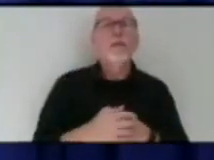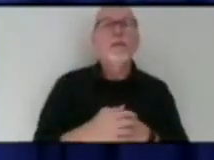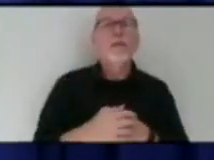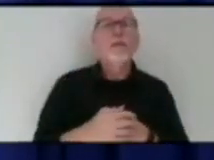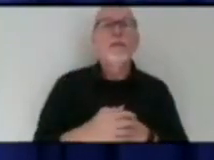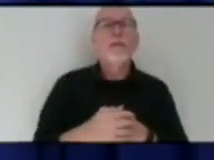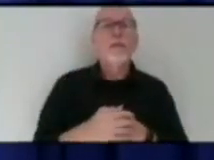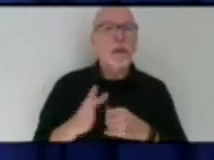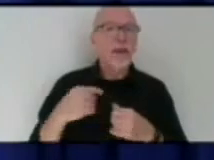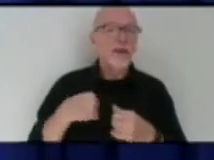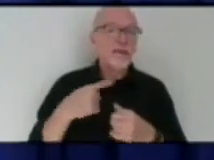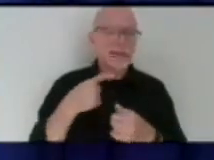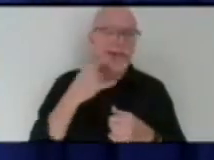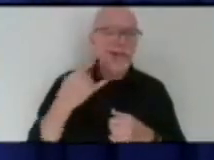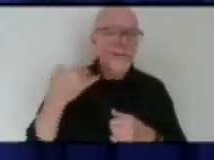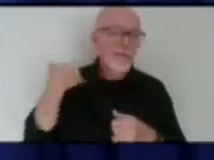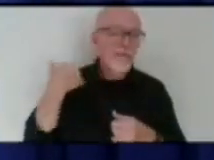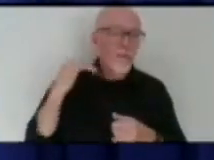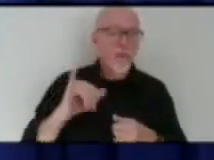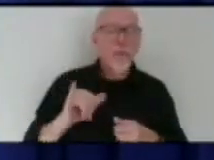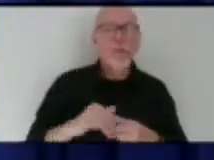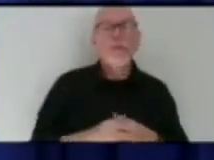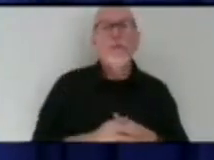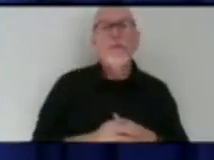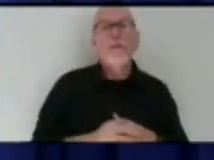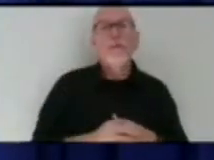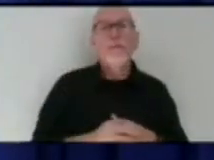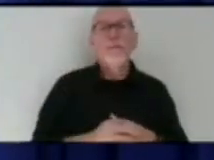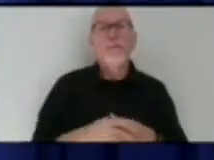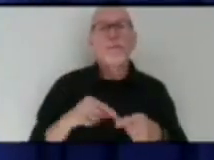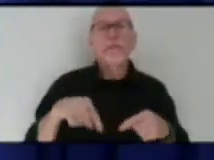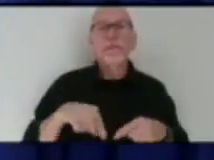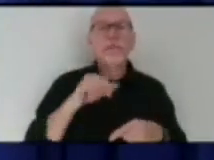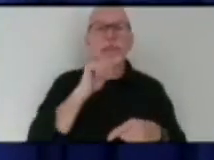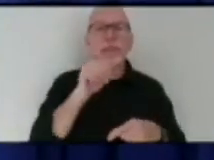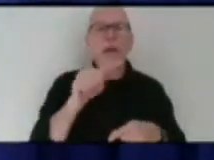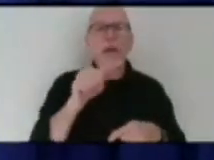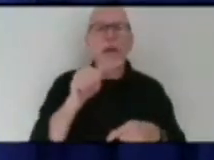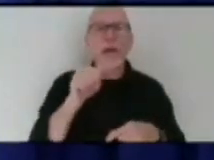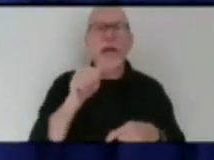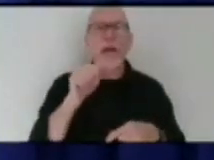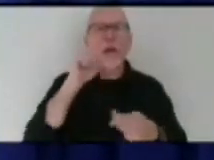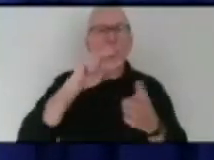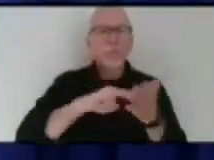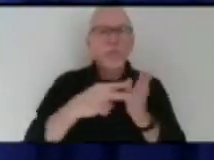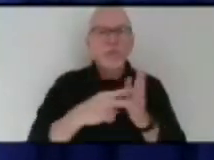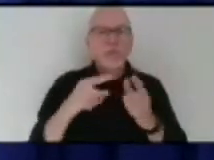say this before? This is not geared at shutting. Our business is down. This is